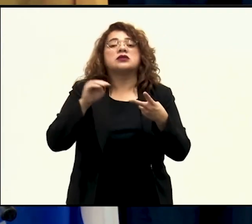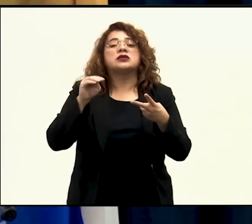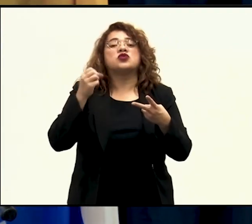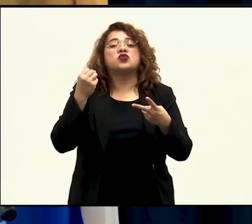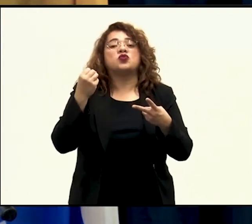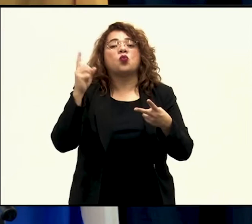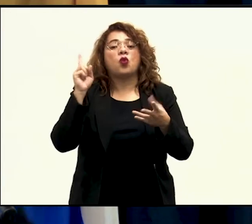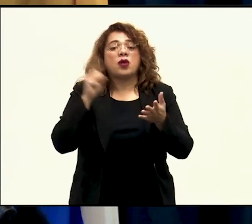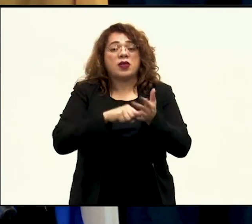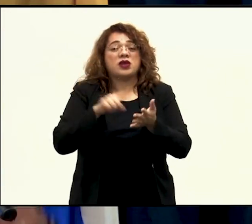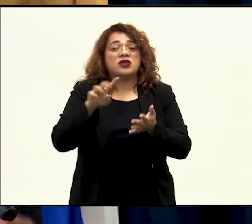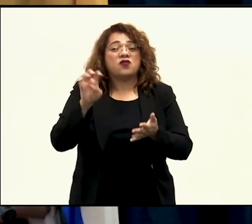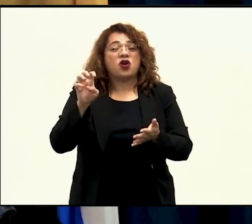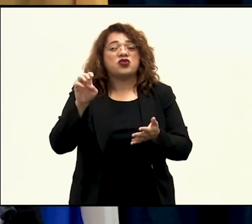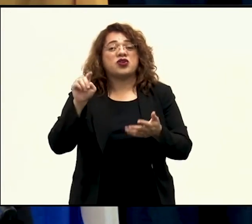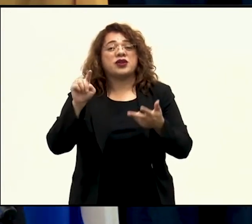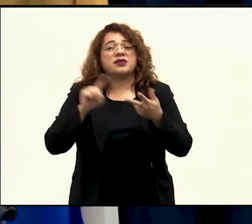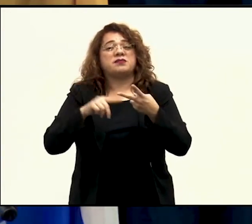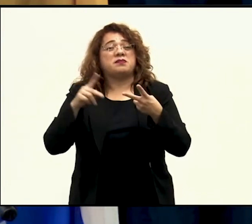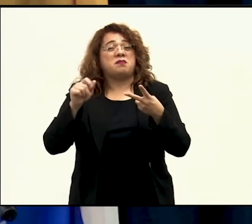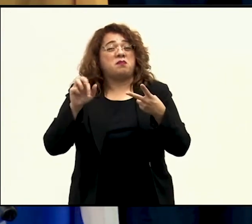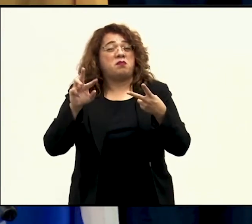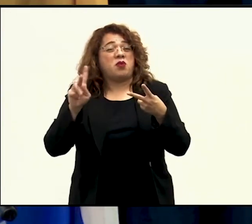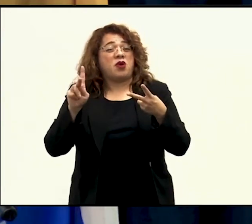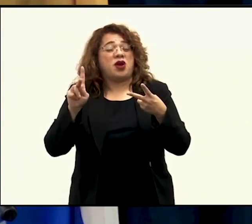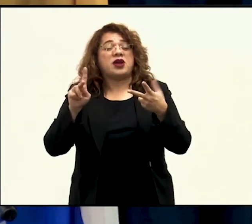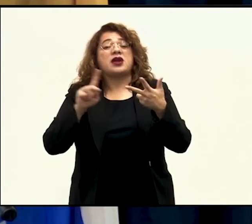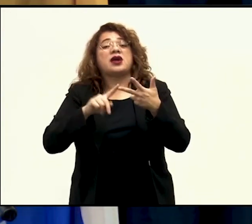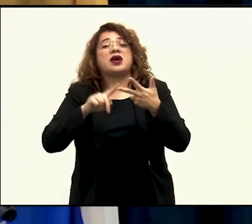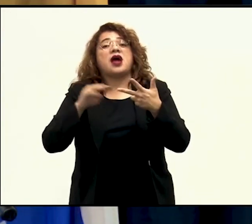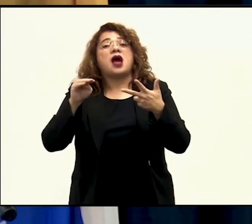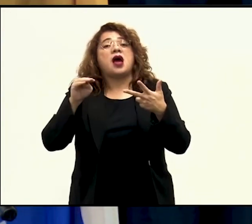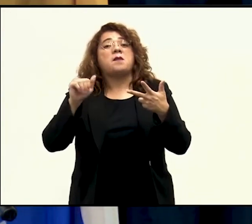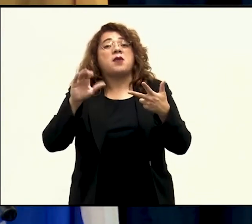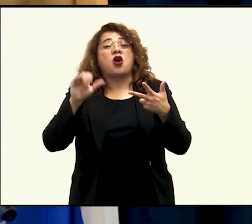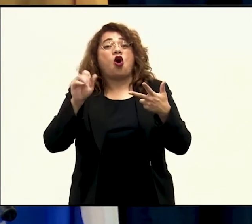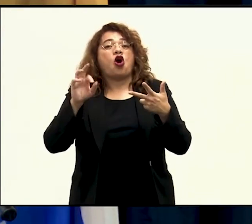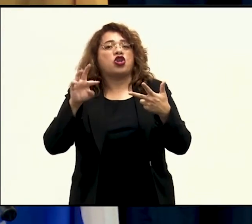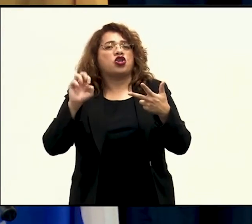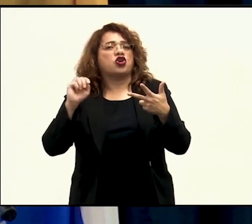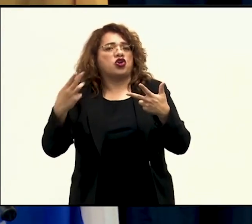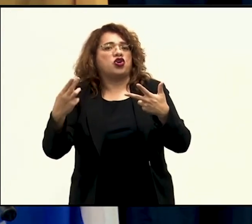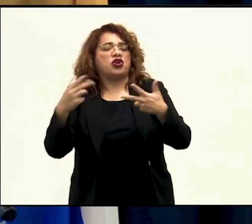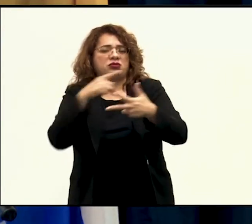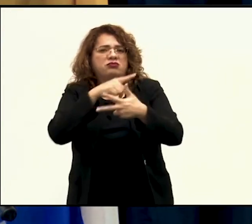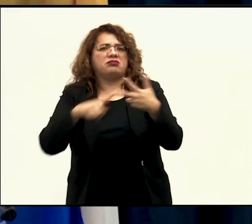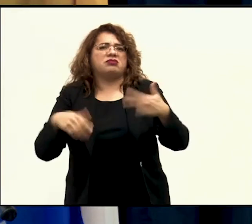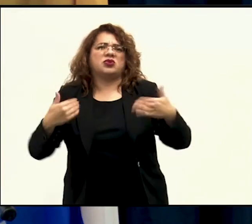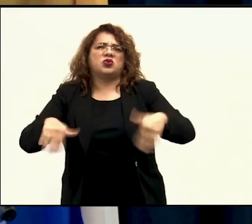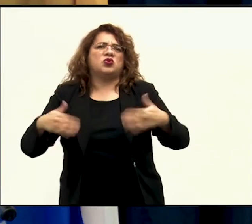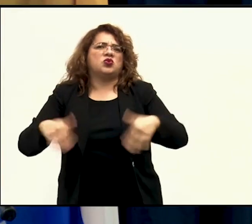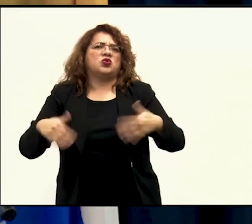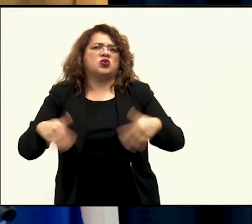these of course are small clinics we're doing where we're just getting folks that come up and get vaccinated the day of.